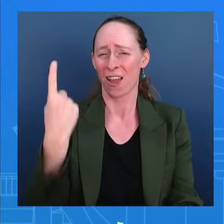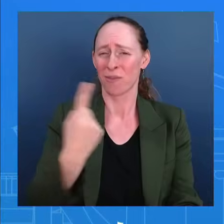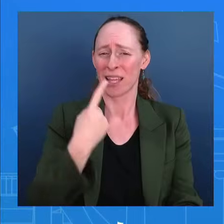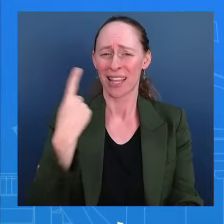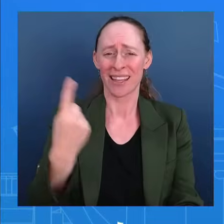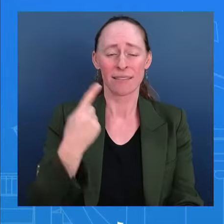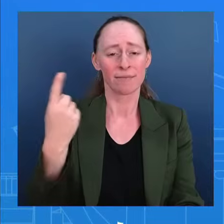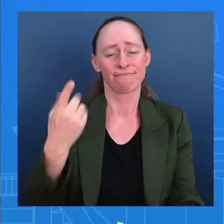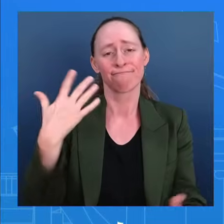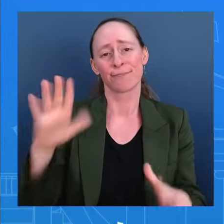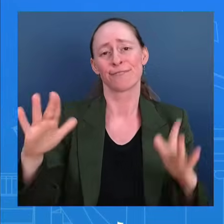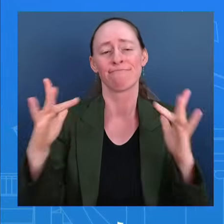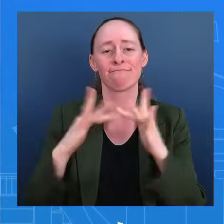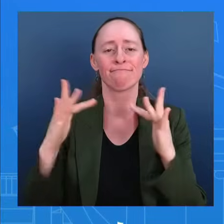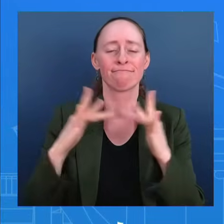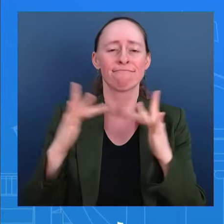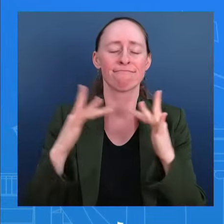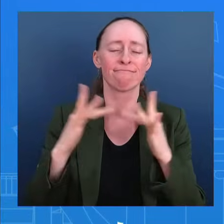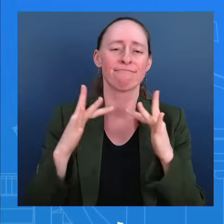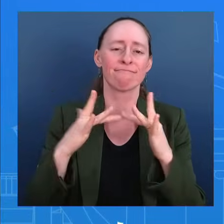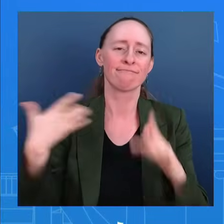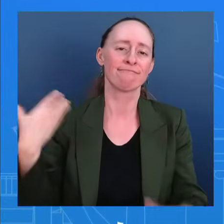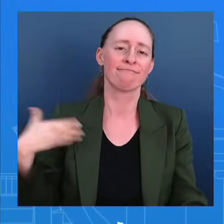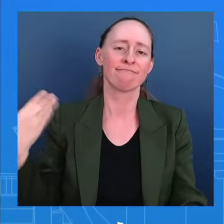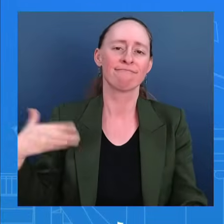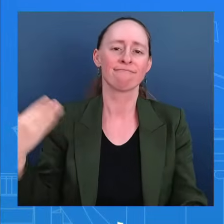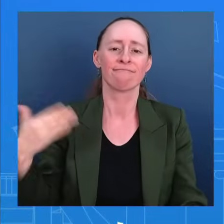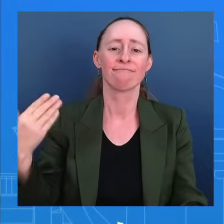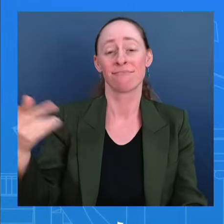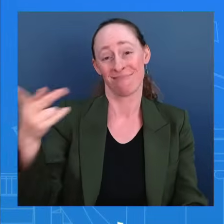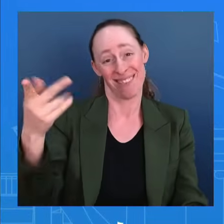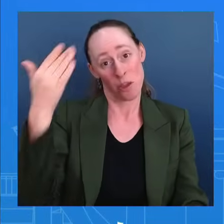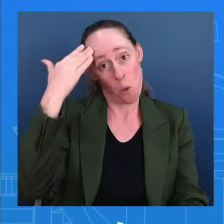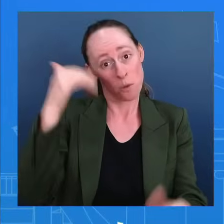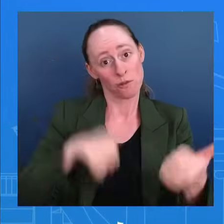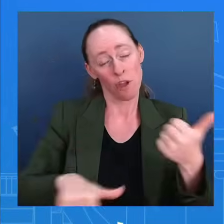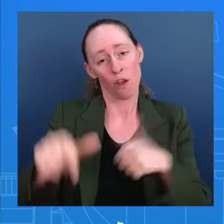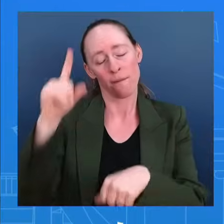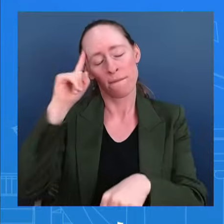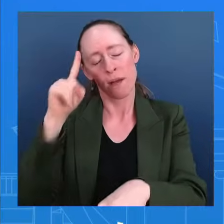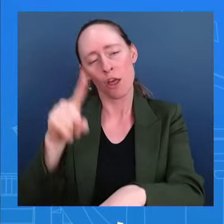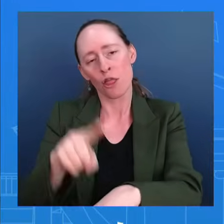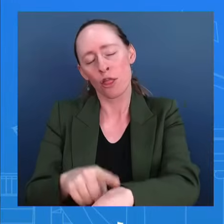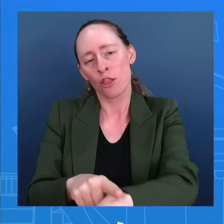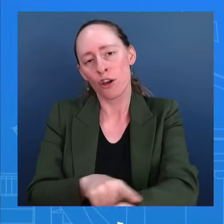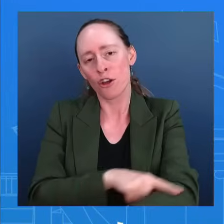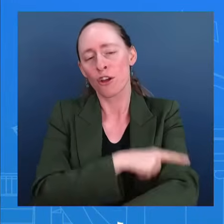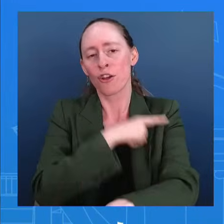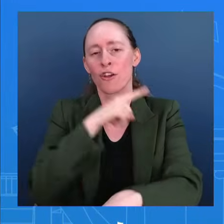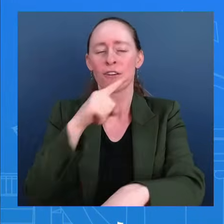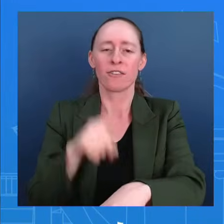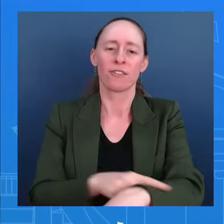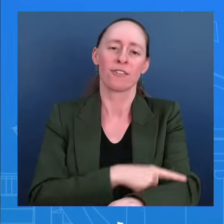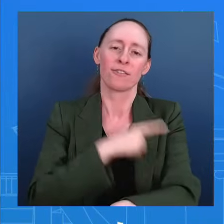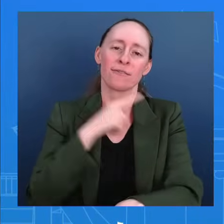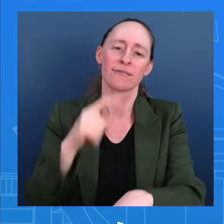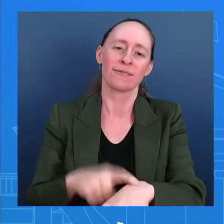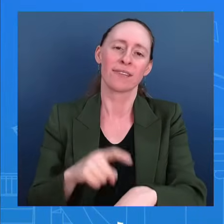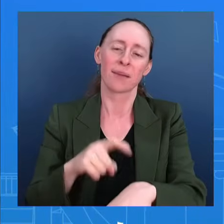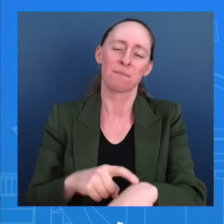they've known each other for decades -- for decades. And so, that's what I can speak to. I'm not going to get into the former president